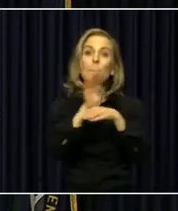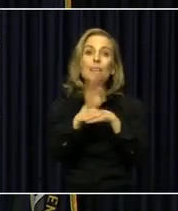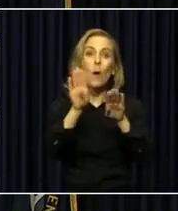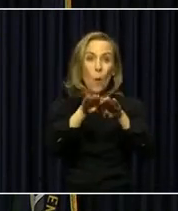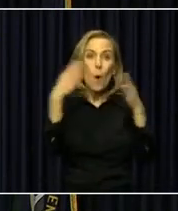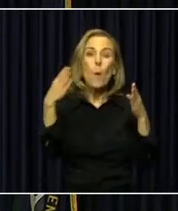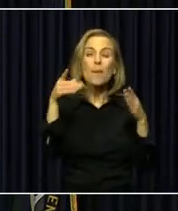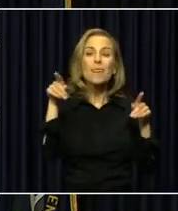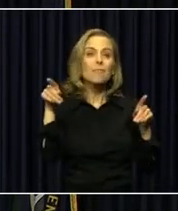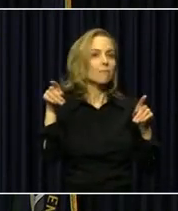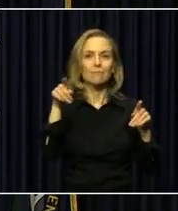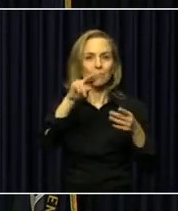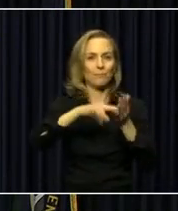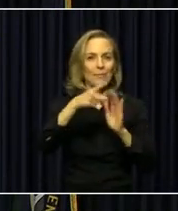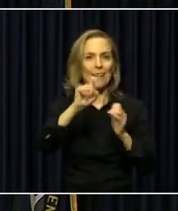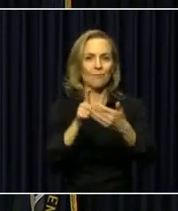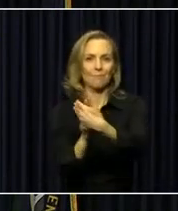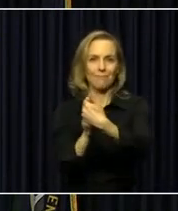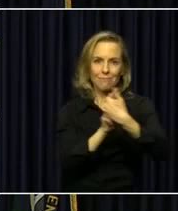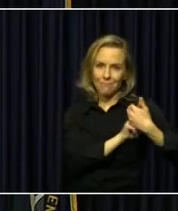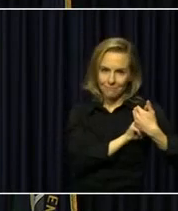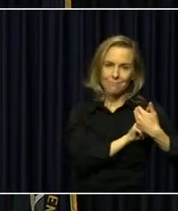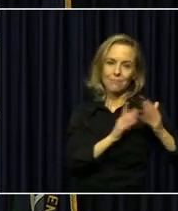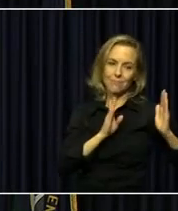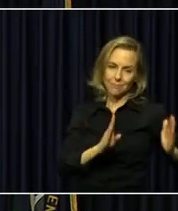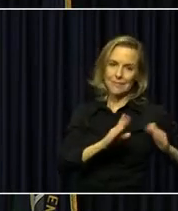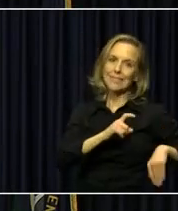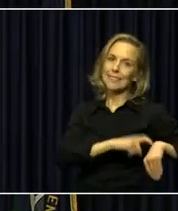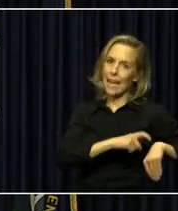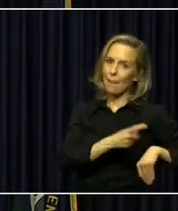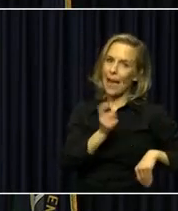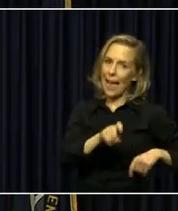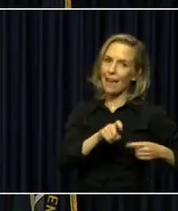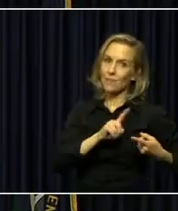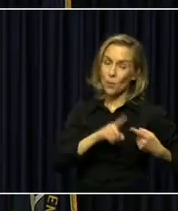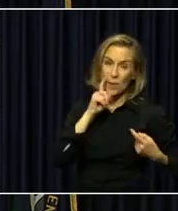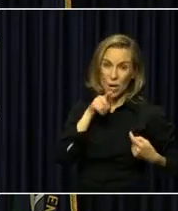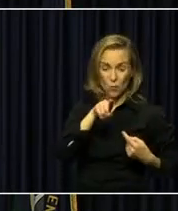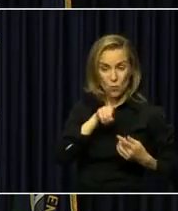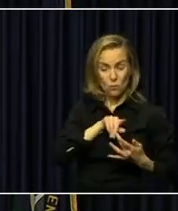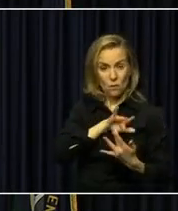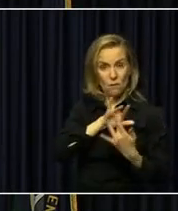AND SO EVERYTHING THAT EVERYBODY